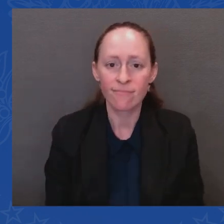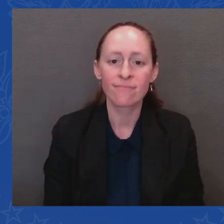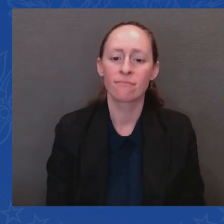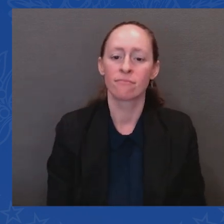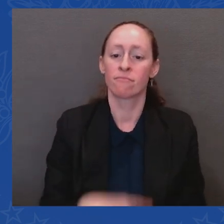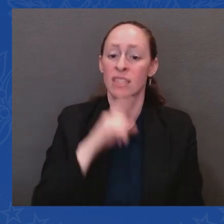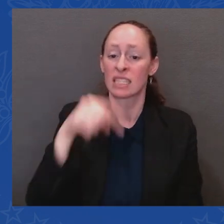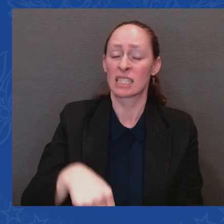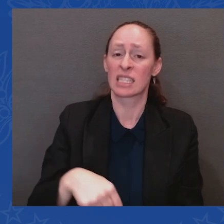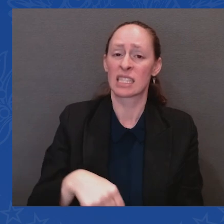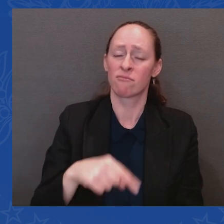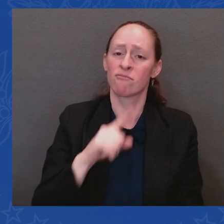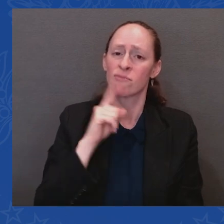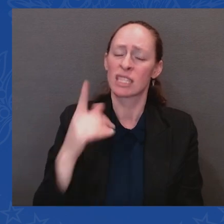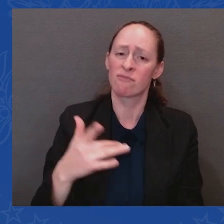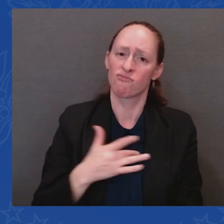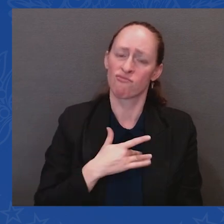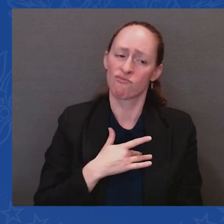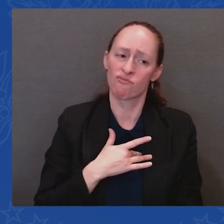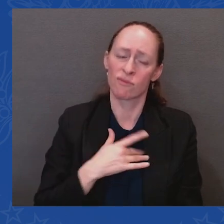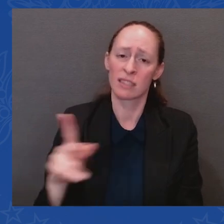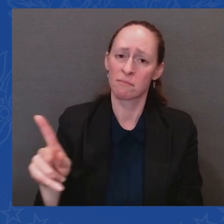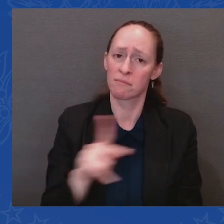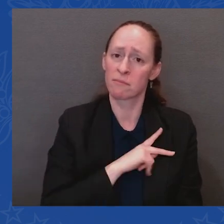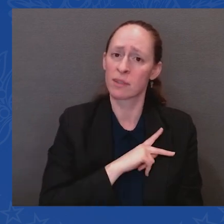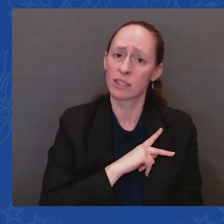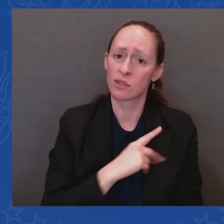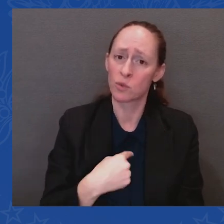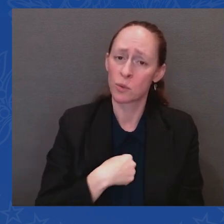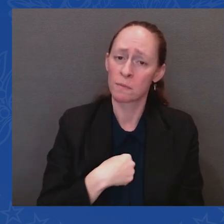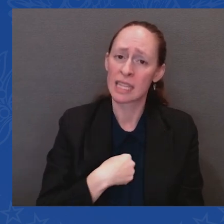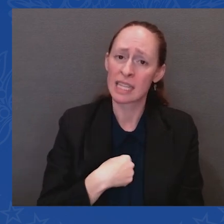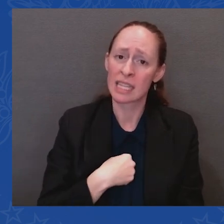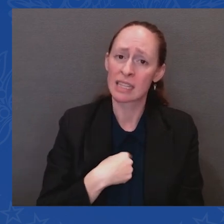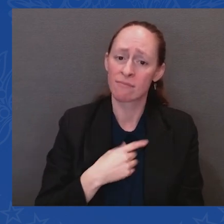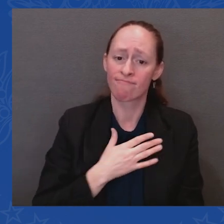On this day, I can still see my son, the Attorney General of Delaware,